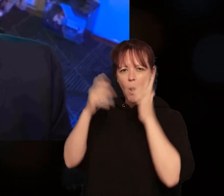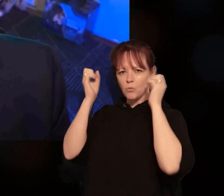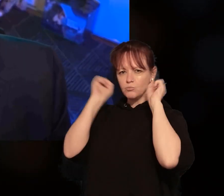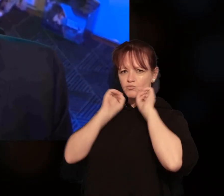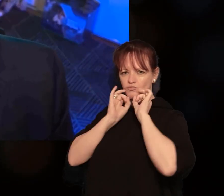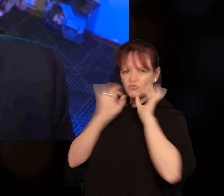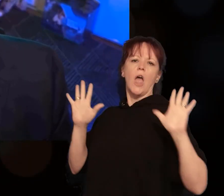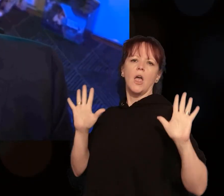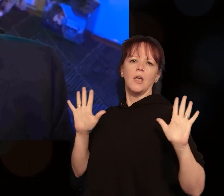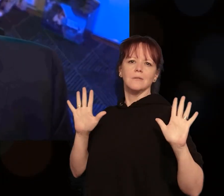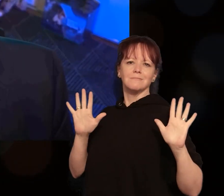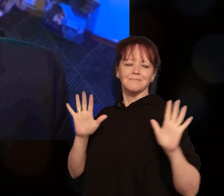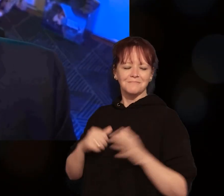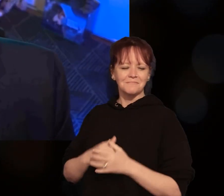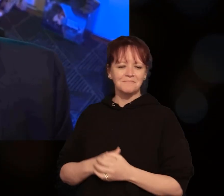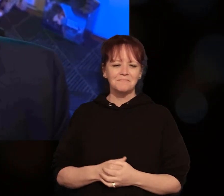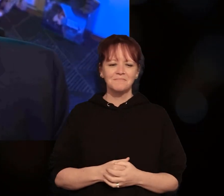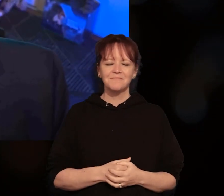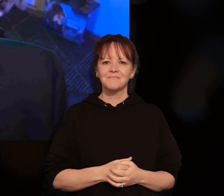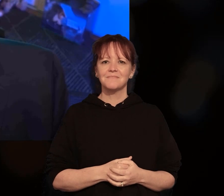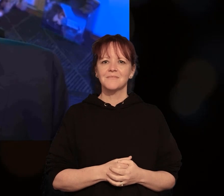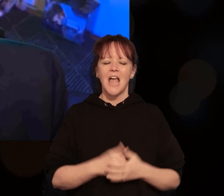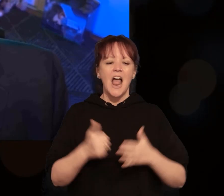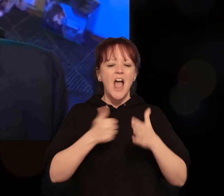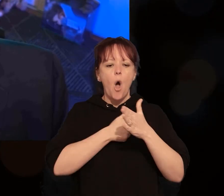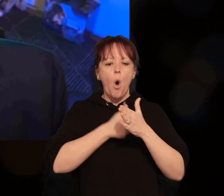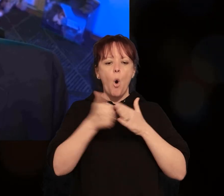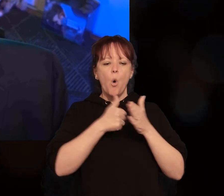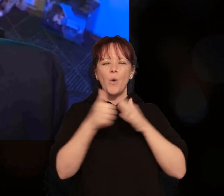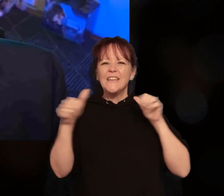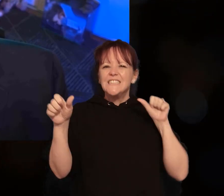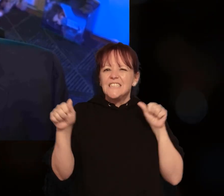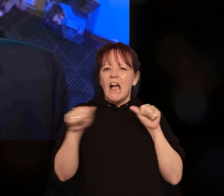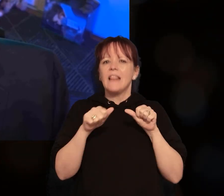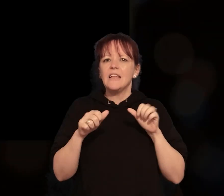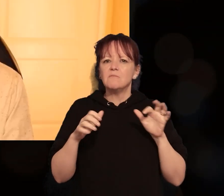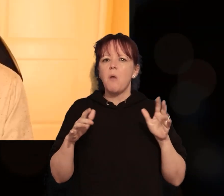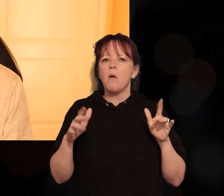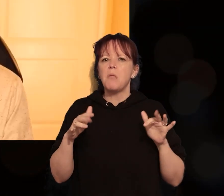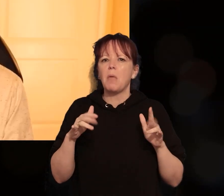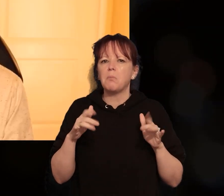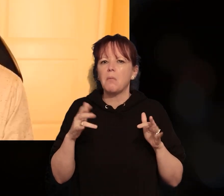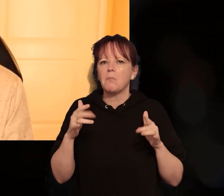QUIRKY MUSIC Following on with that, other always tightly con... BABBLING We'll try this again.